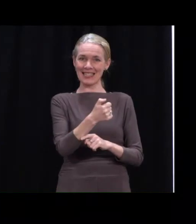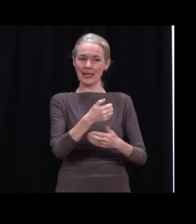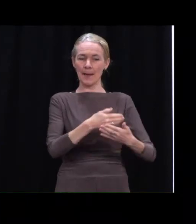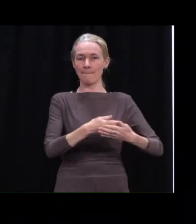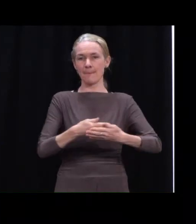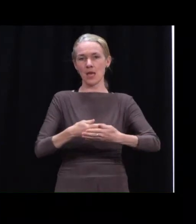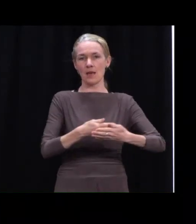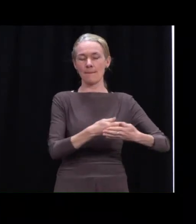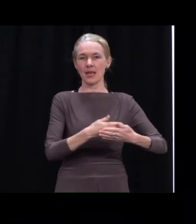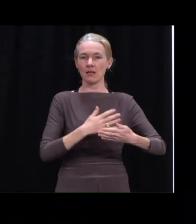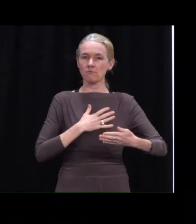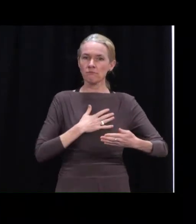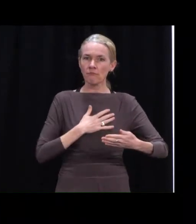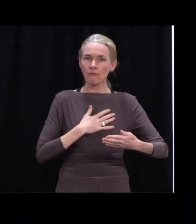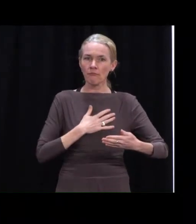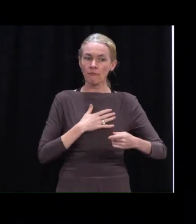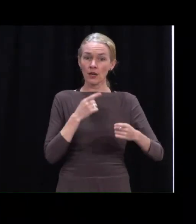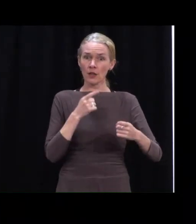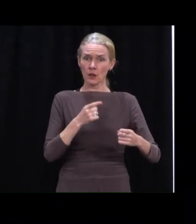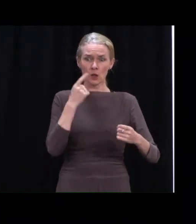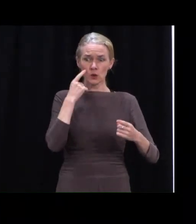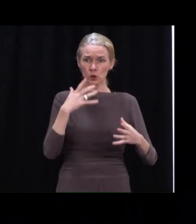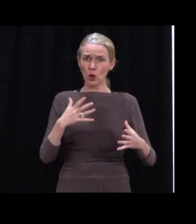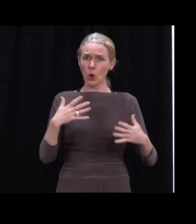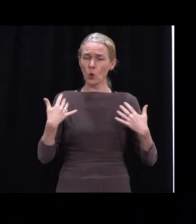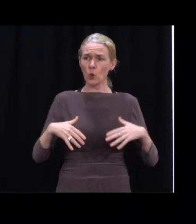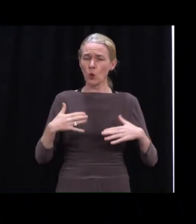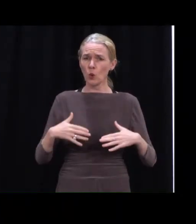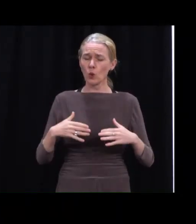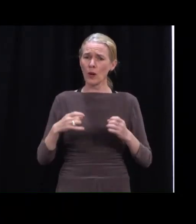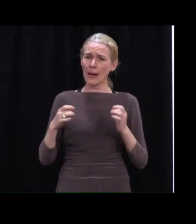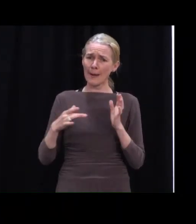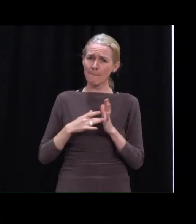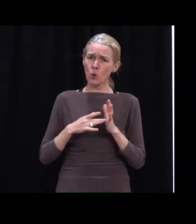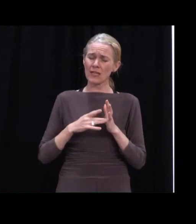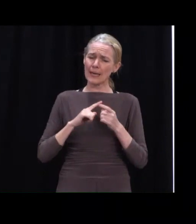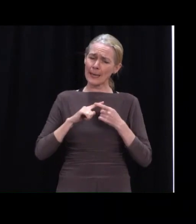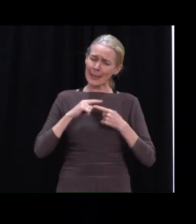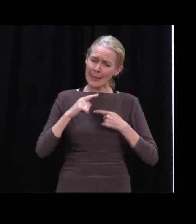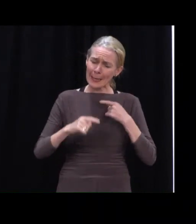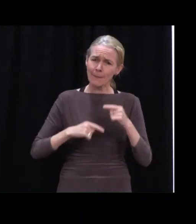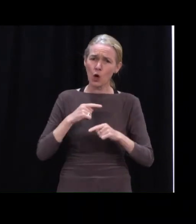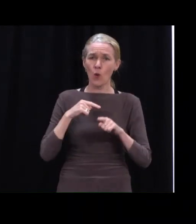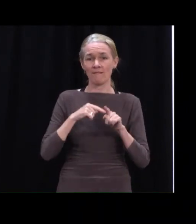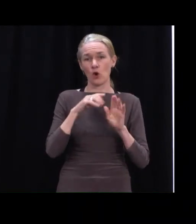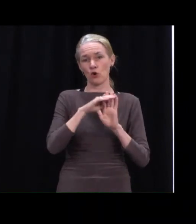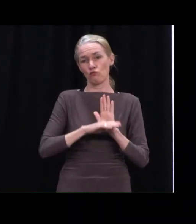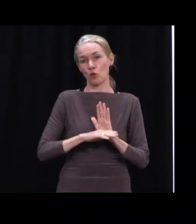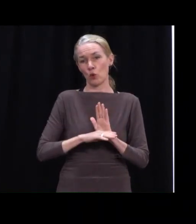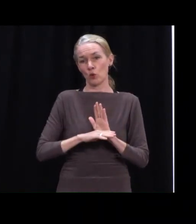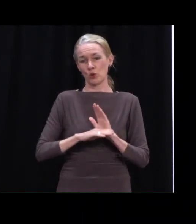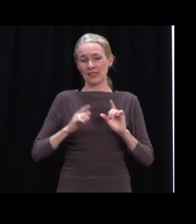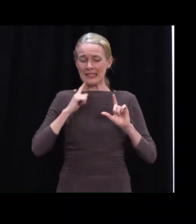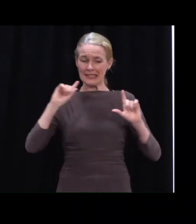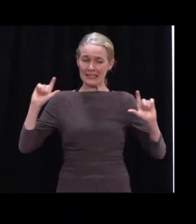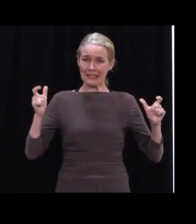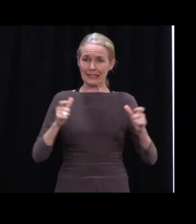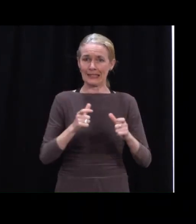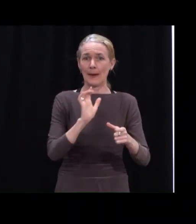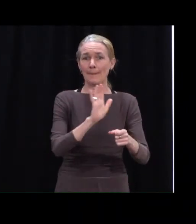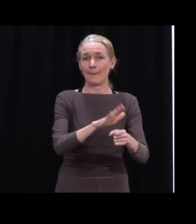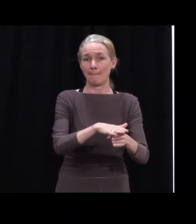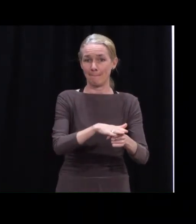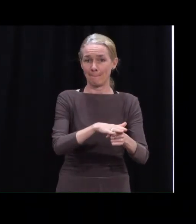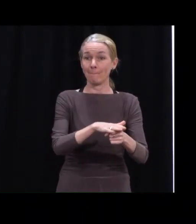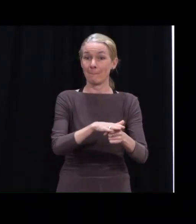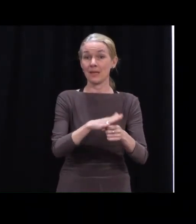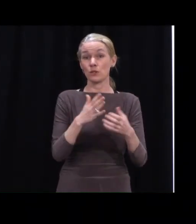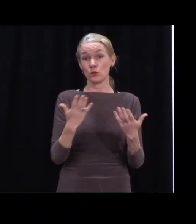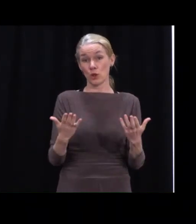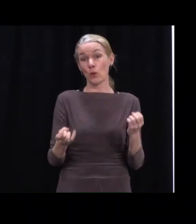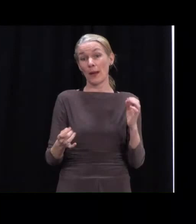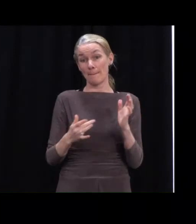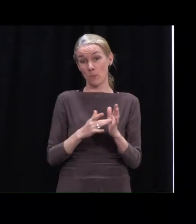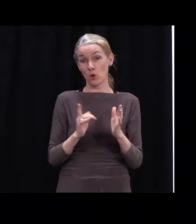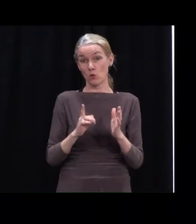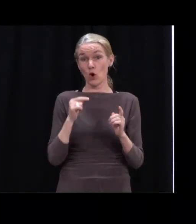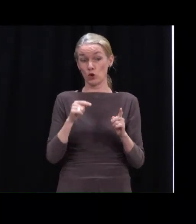communities and our far --